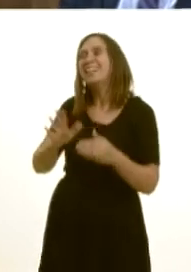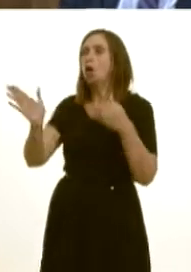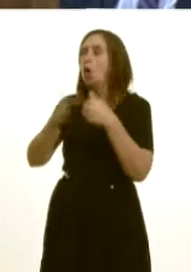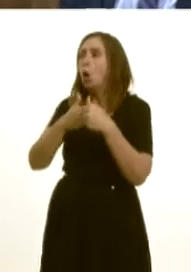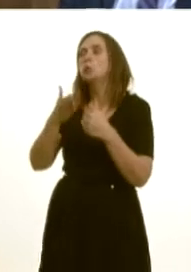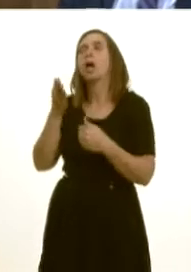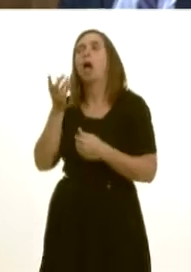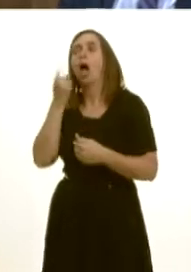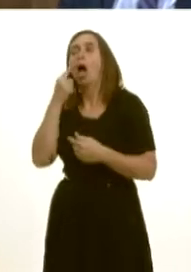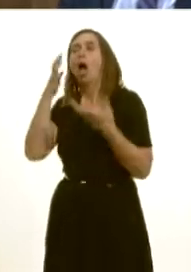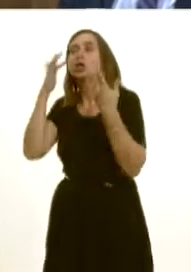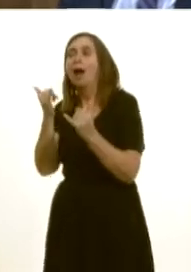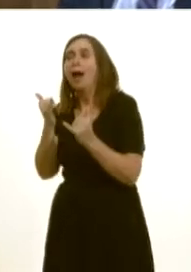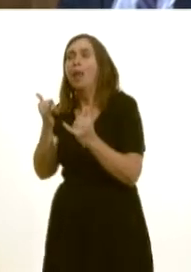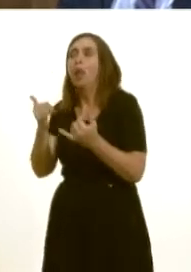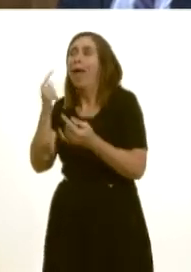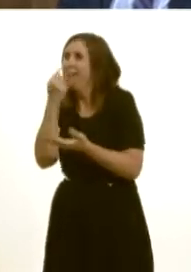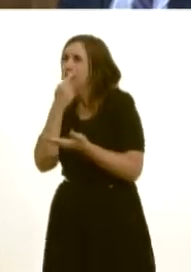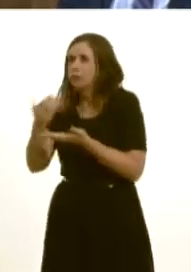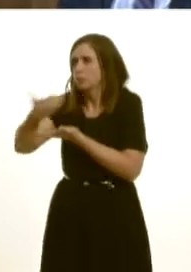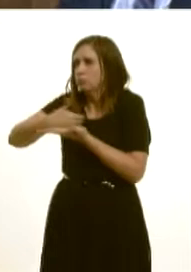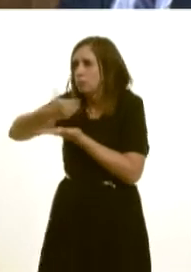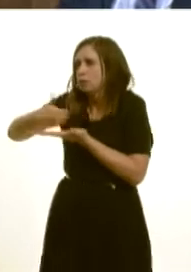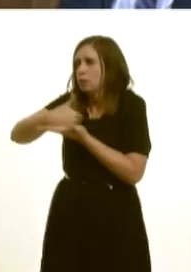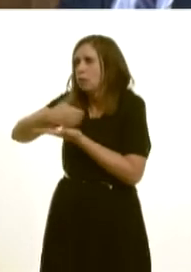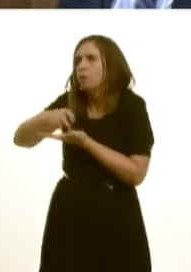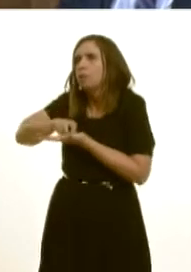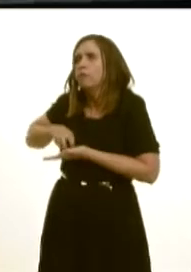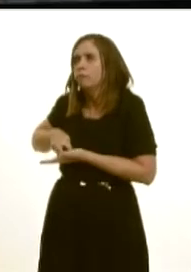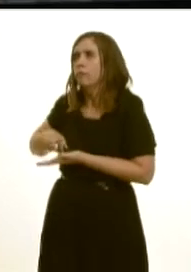is something that we will look at very carefully. Bethan Jenkins: First Minister, following